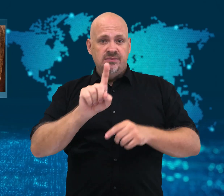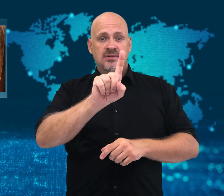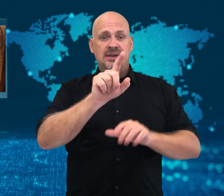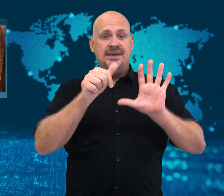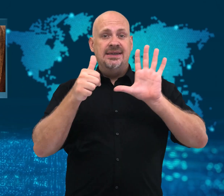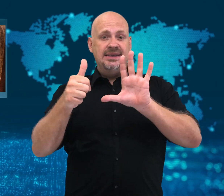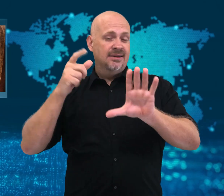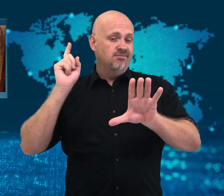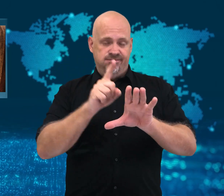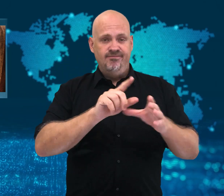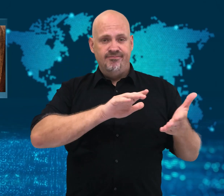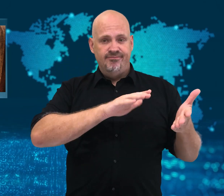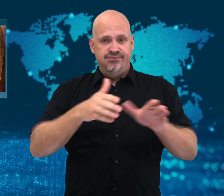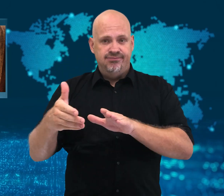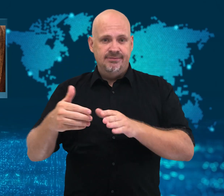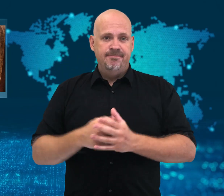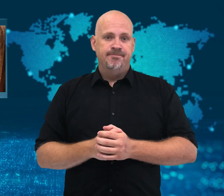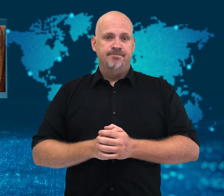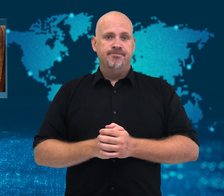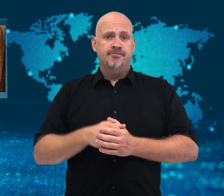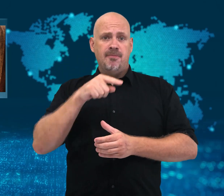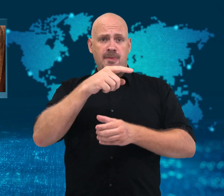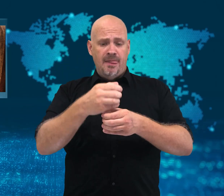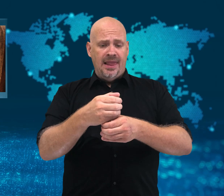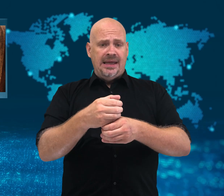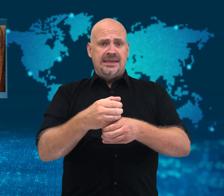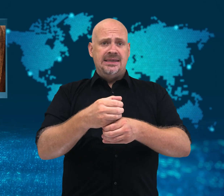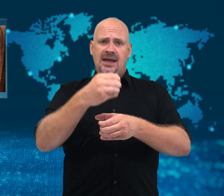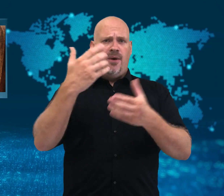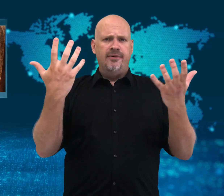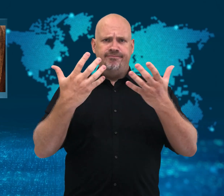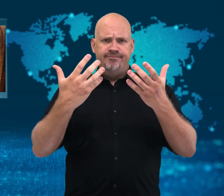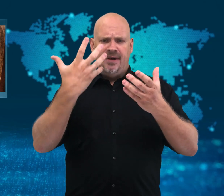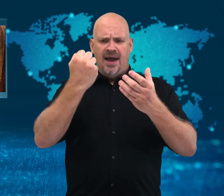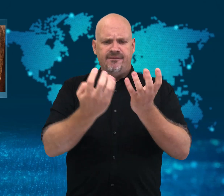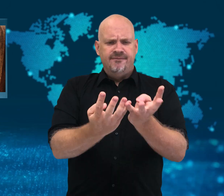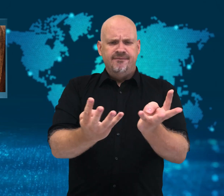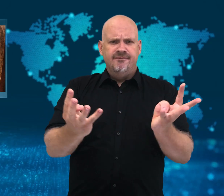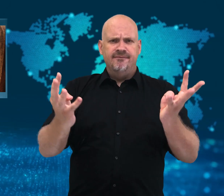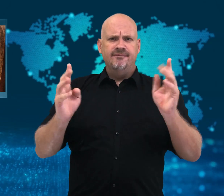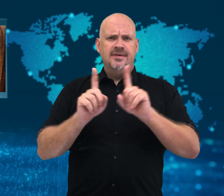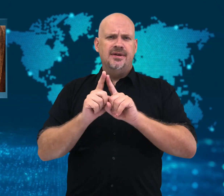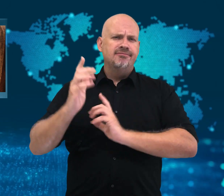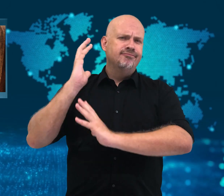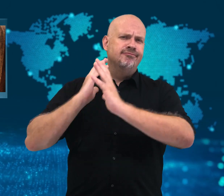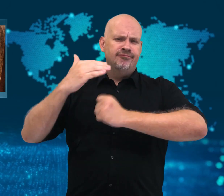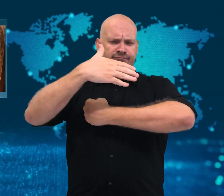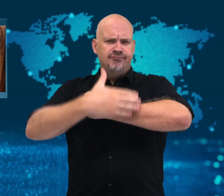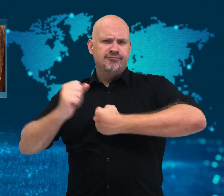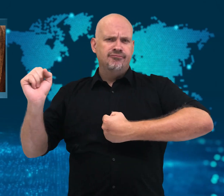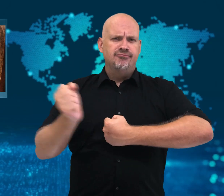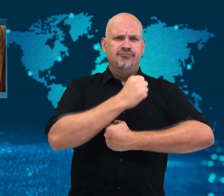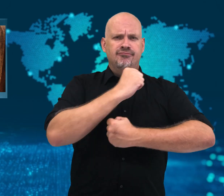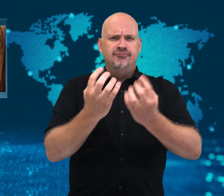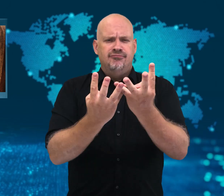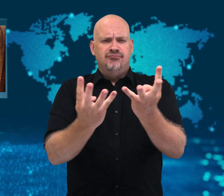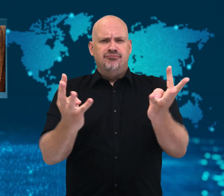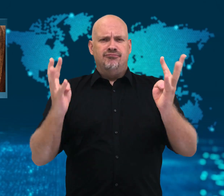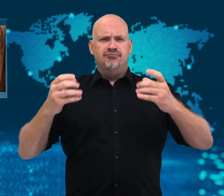The tower is part of a medieval complex on the city’s hilltop.